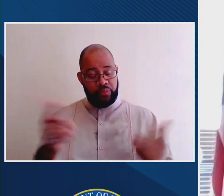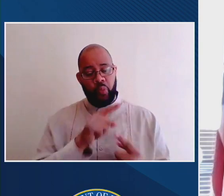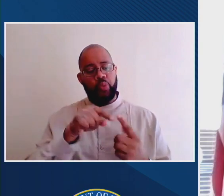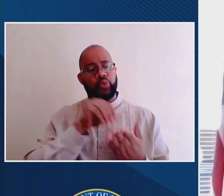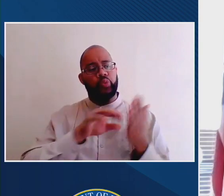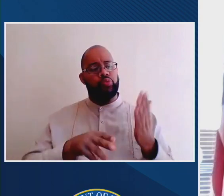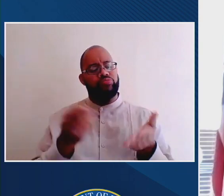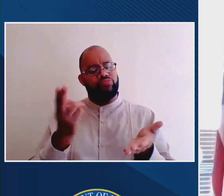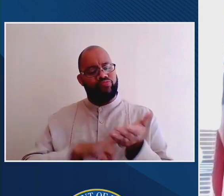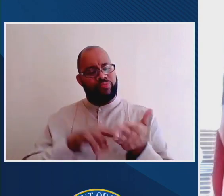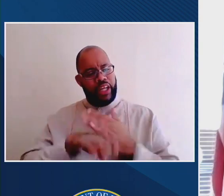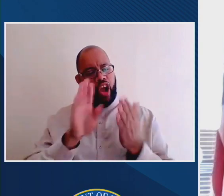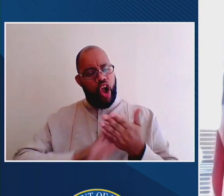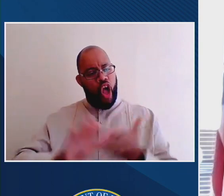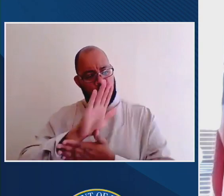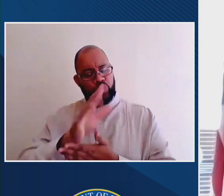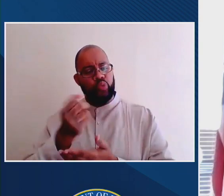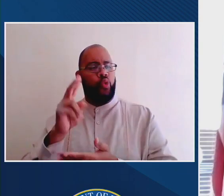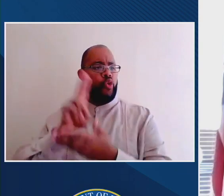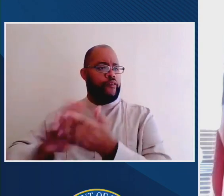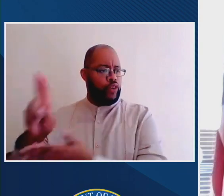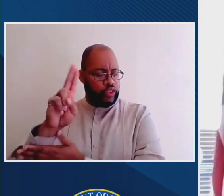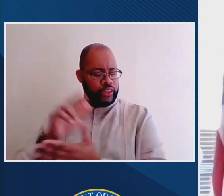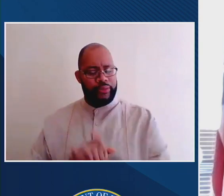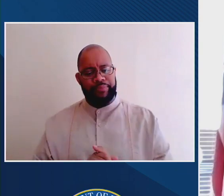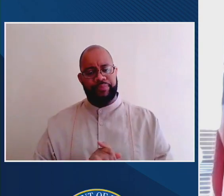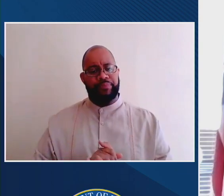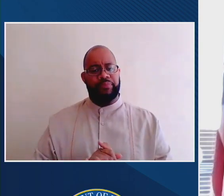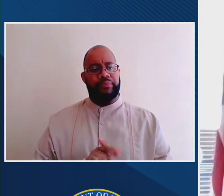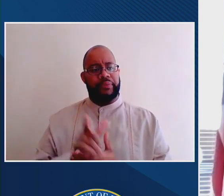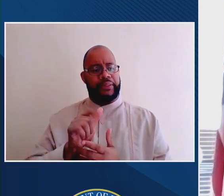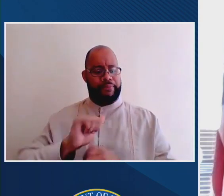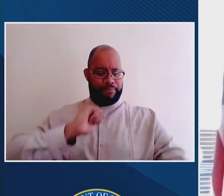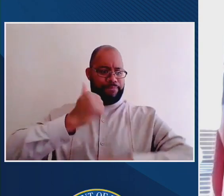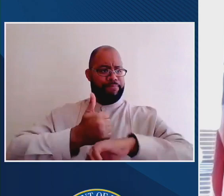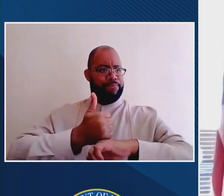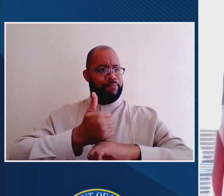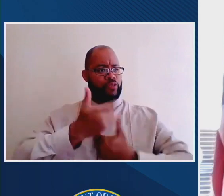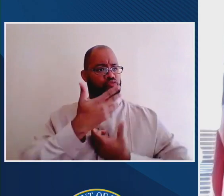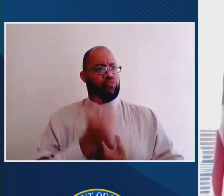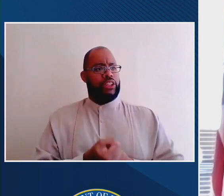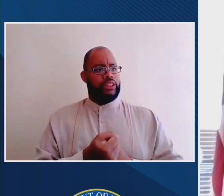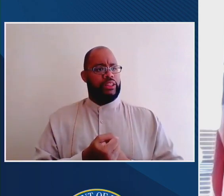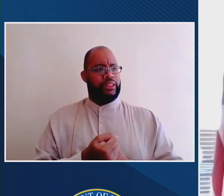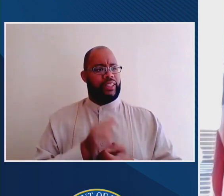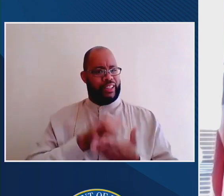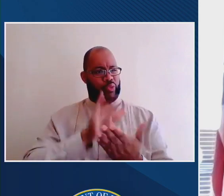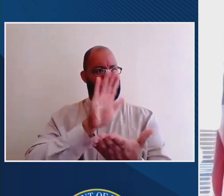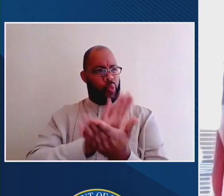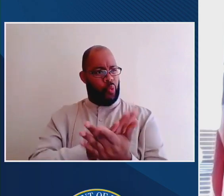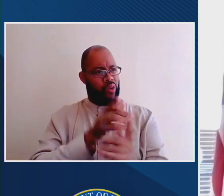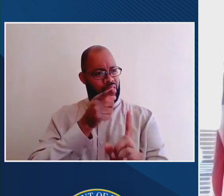college or university they're placing a trust in that school and in the